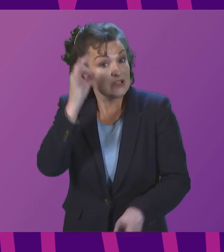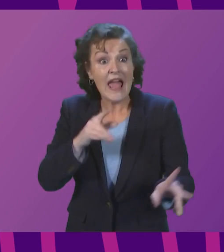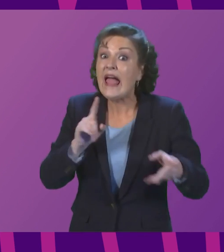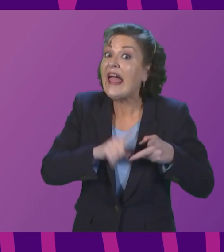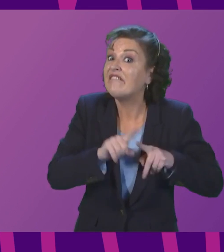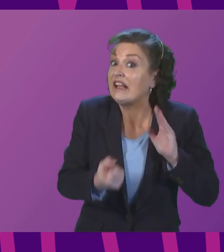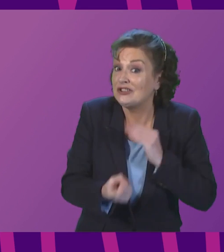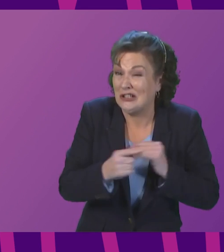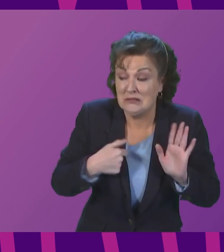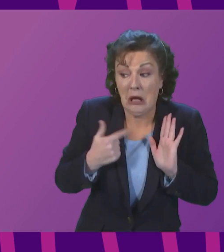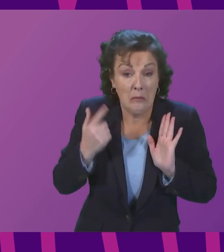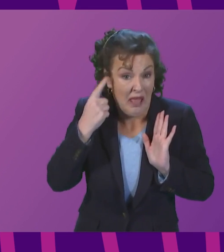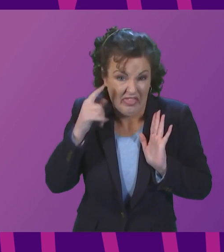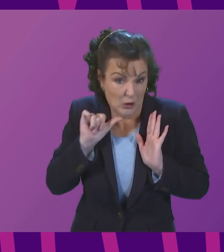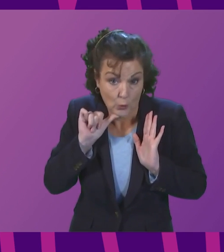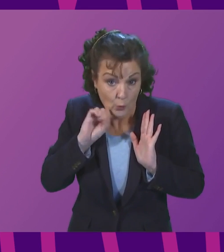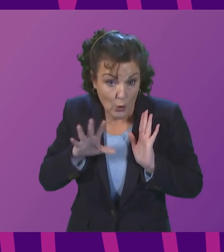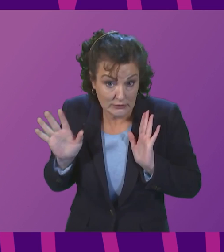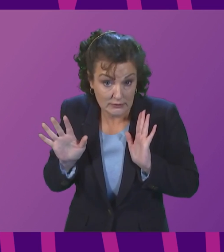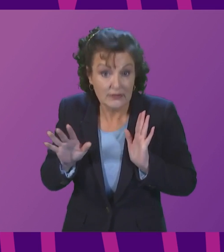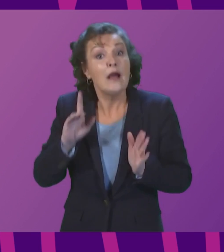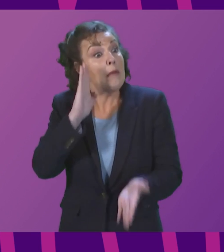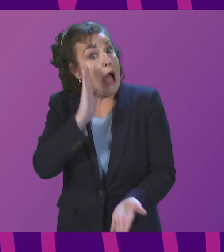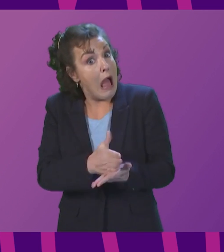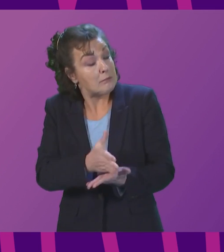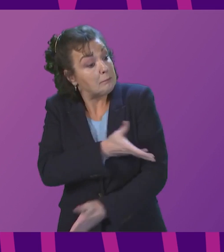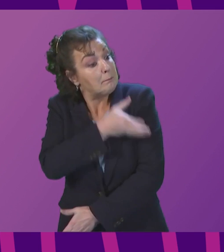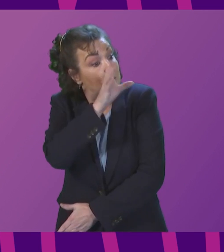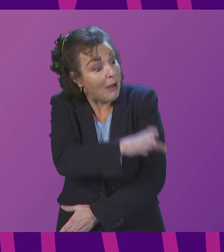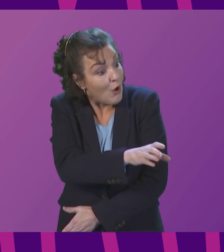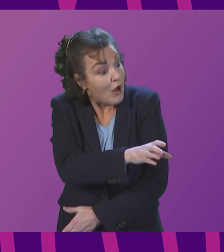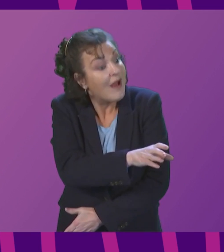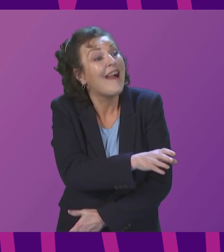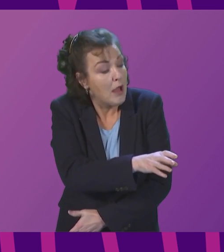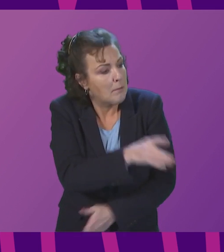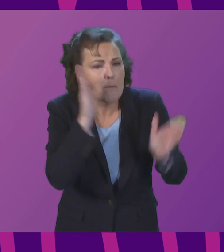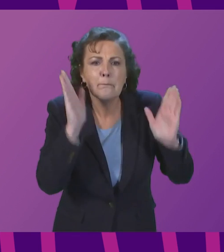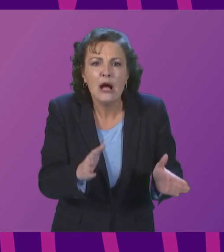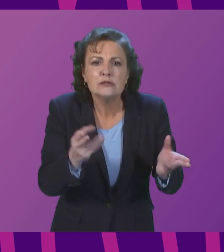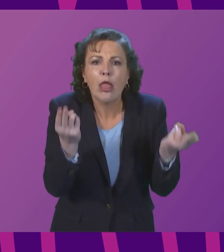is unlikely—only if they then do exactly what he instructs them to do.